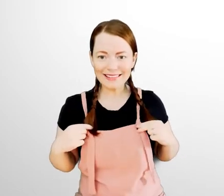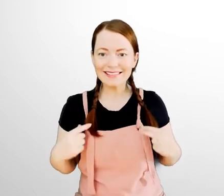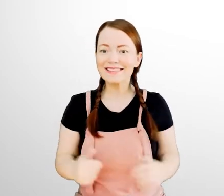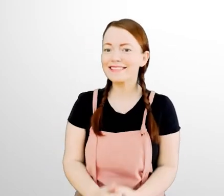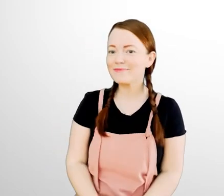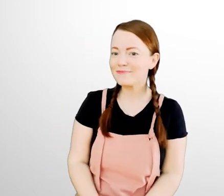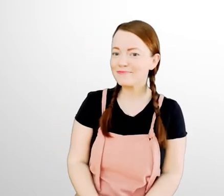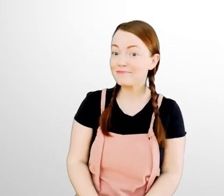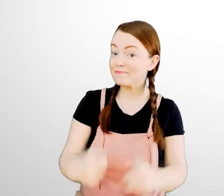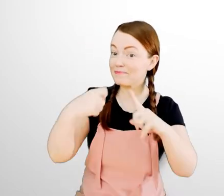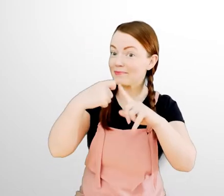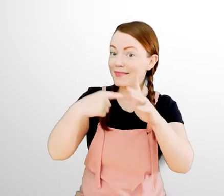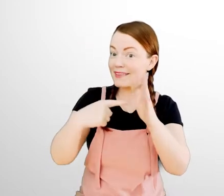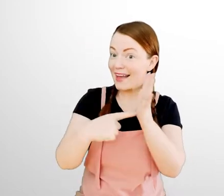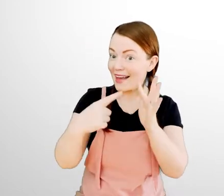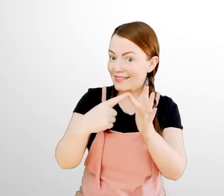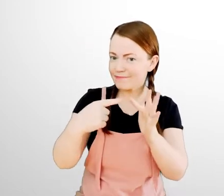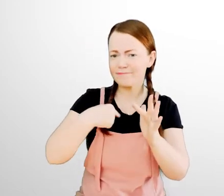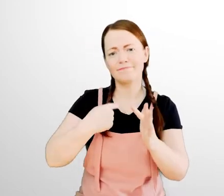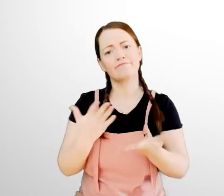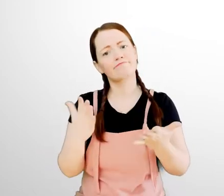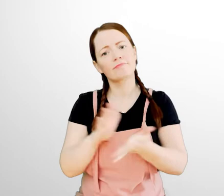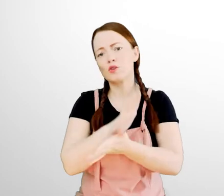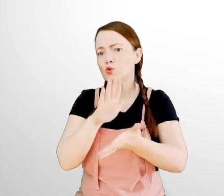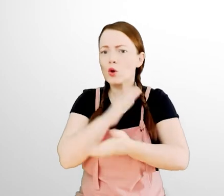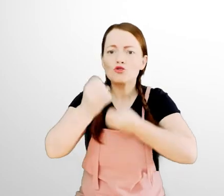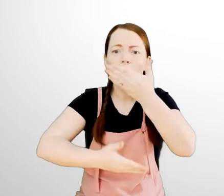So Kate I really enjoy describing things using words.